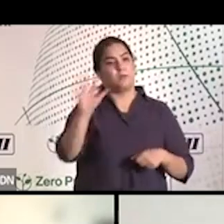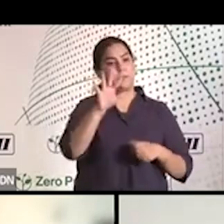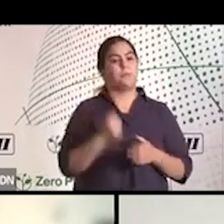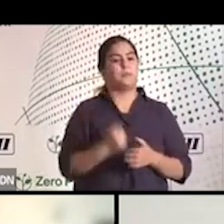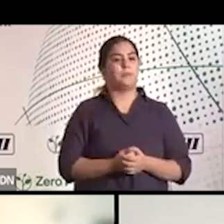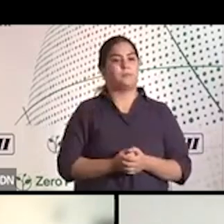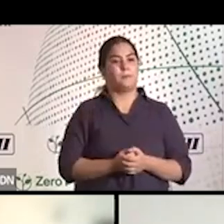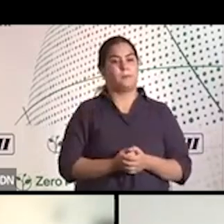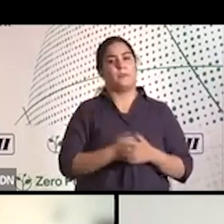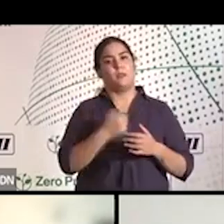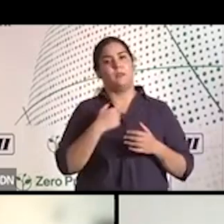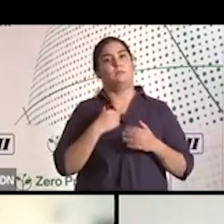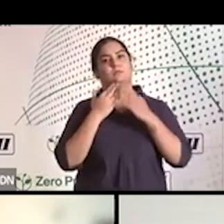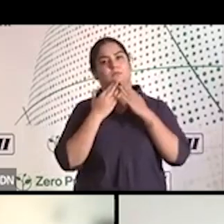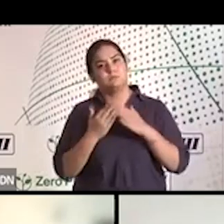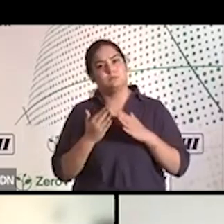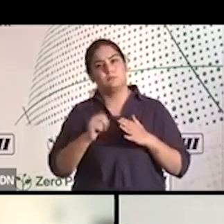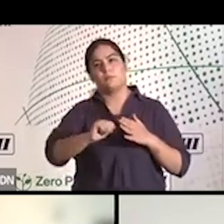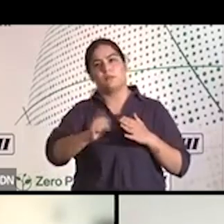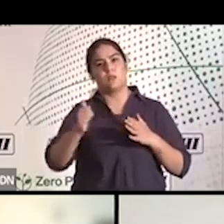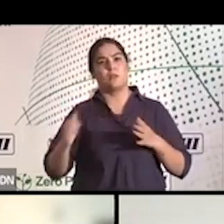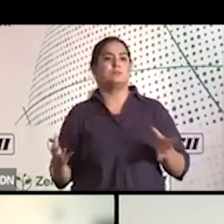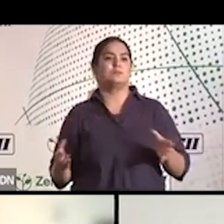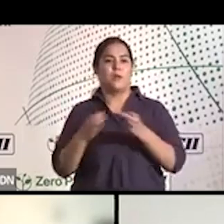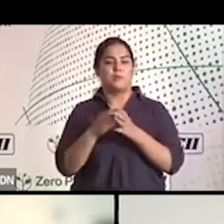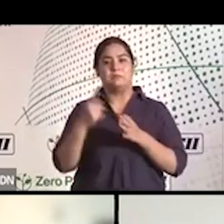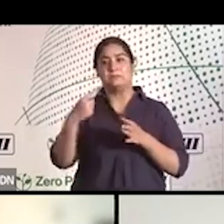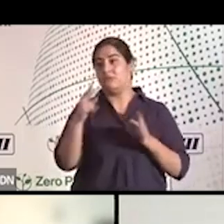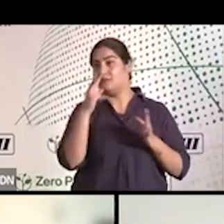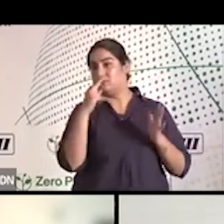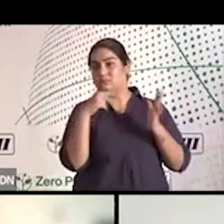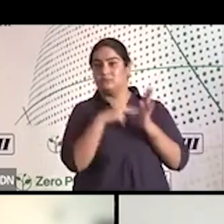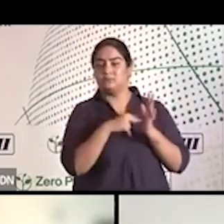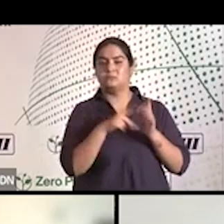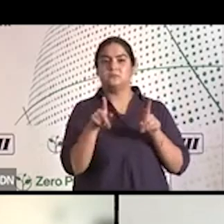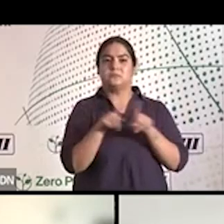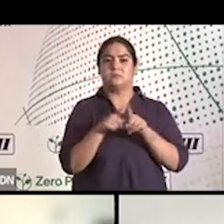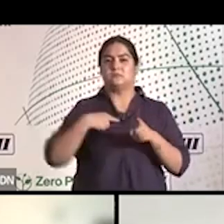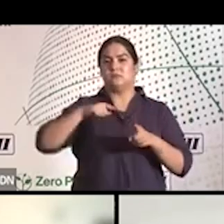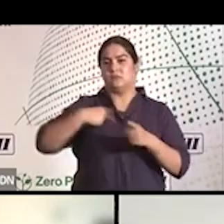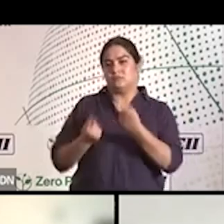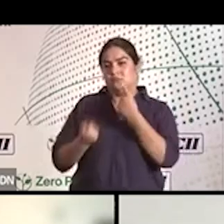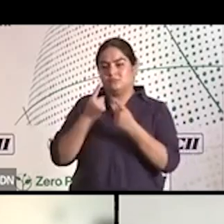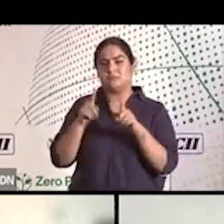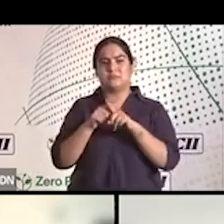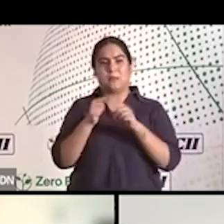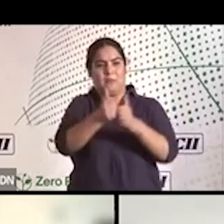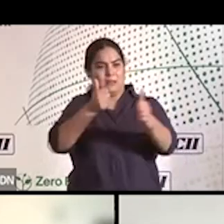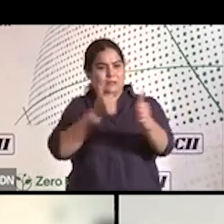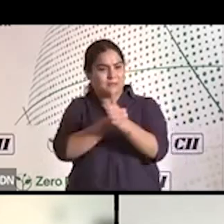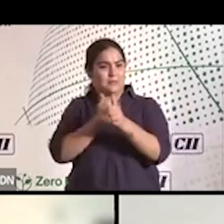We were also finding out some other routes to reach to these people. So we started conducting assistive and accessible aid camps.